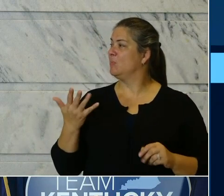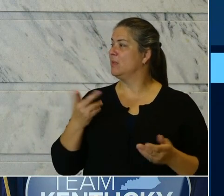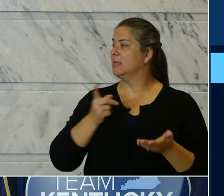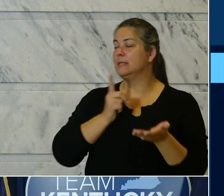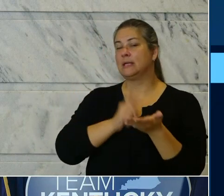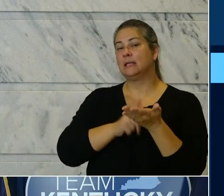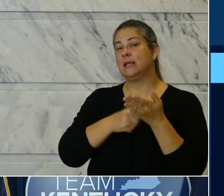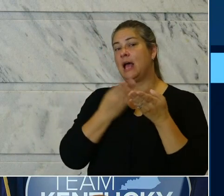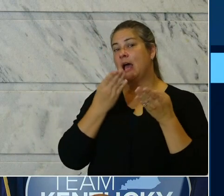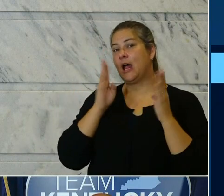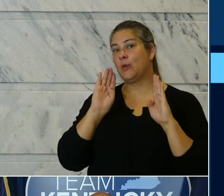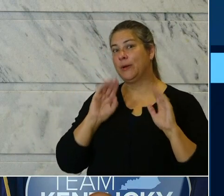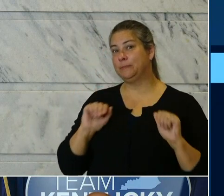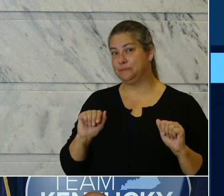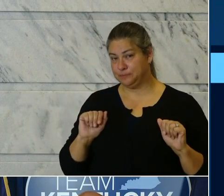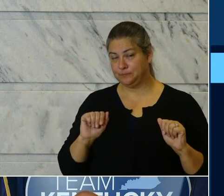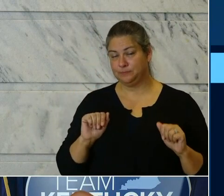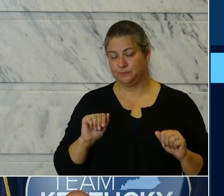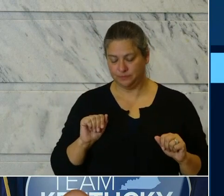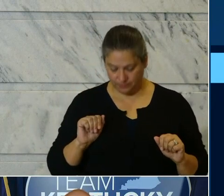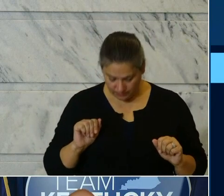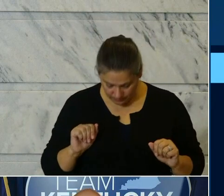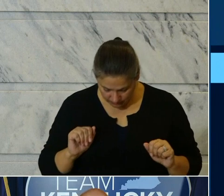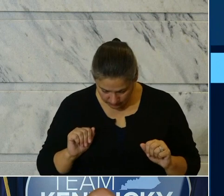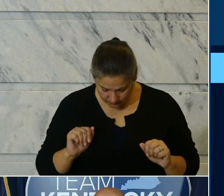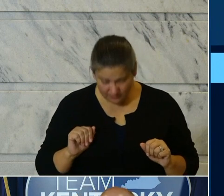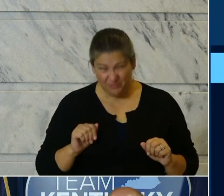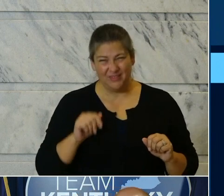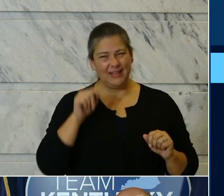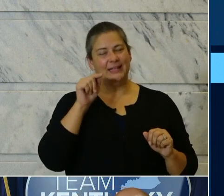I THINK THE HALLOWEEN STUFF. RIGHT SO NOW WE'RE GONNA JUST.